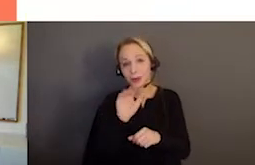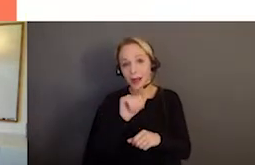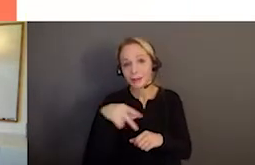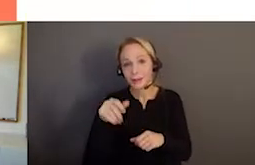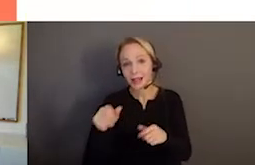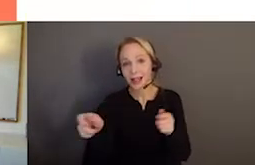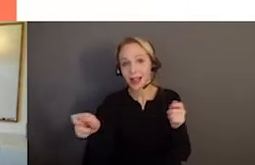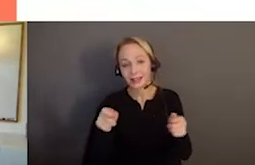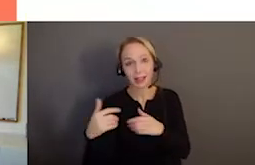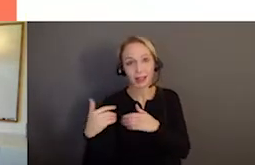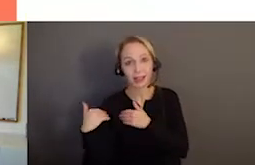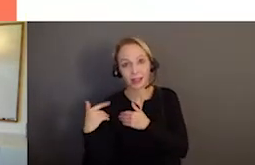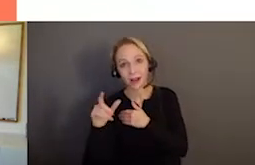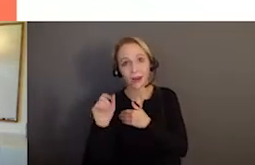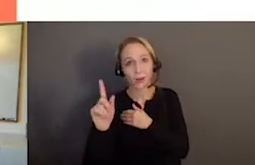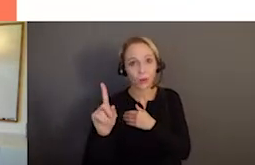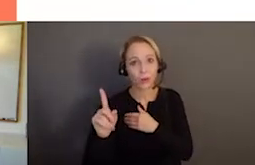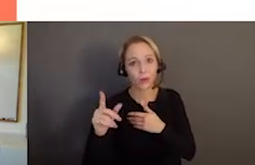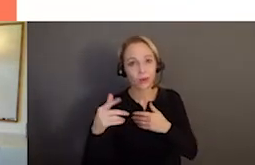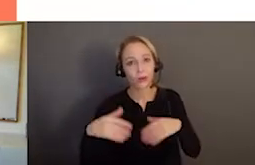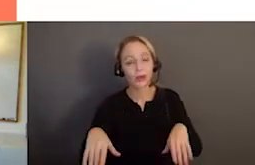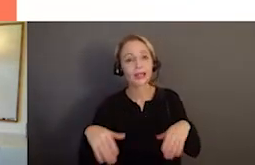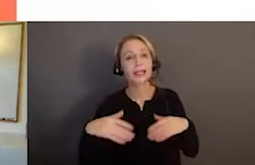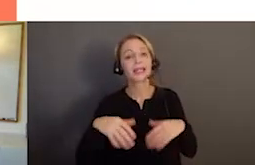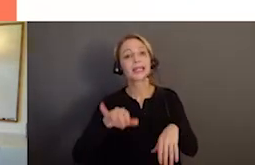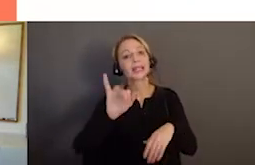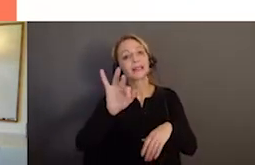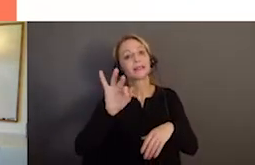SURE THAT YOUR APP CAN HANDLE THE LOAD.